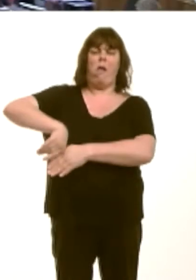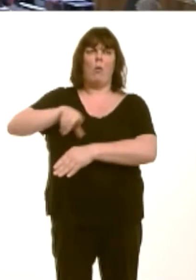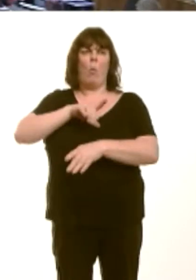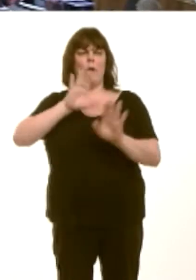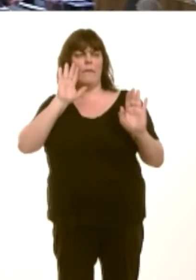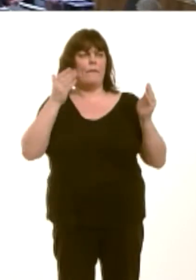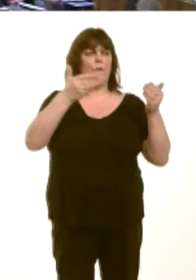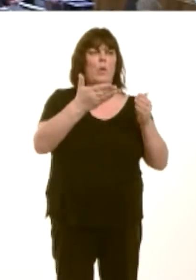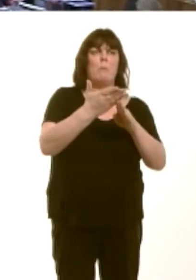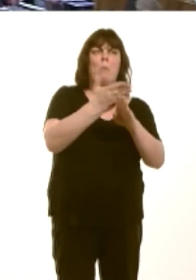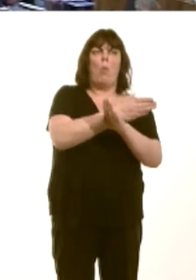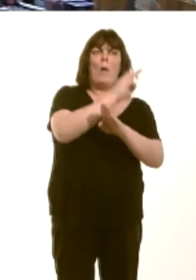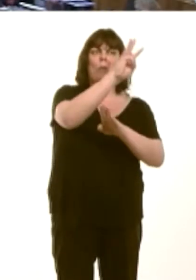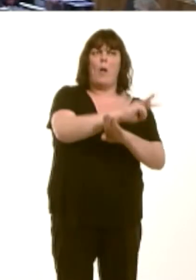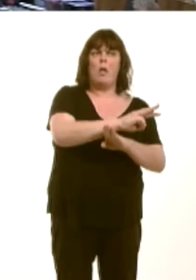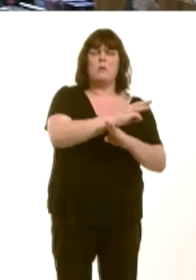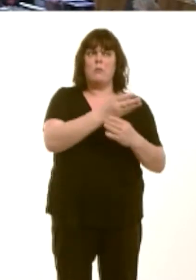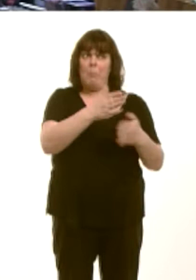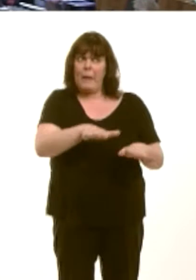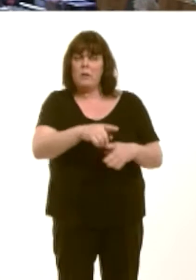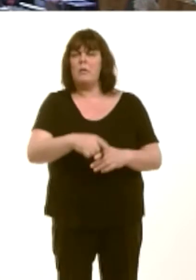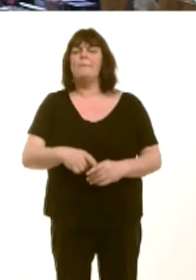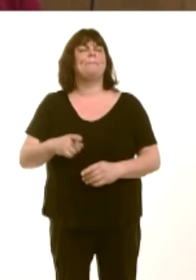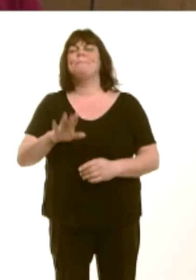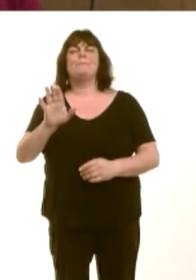Carwyn Jones: No, no, Port Talbot isnít being sacrificed for Neath or Swansea.